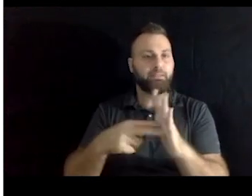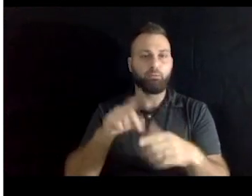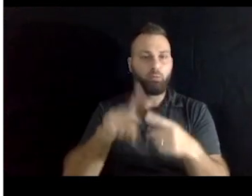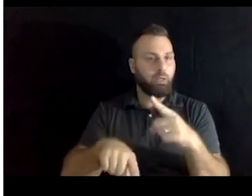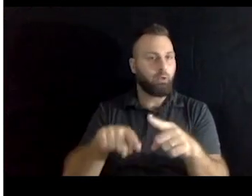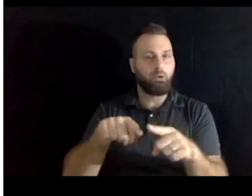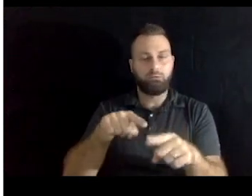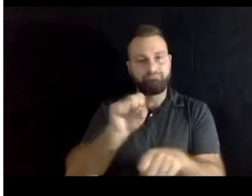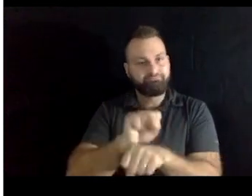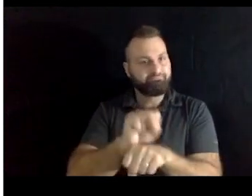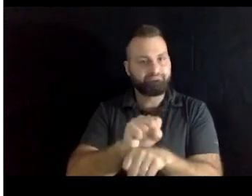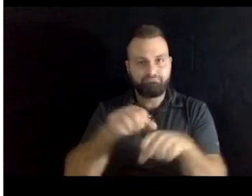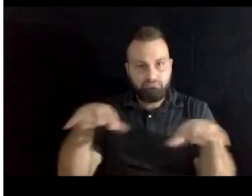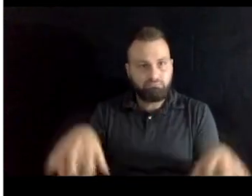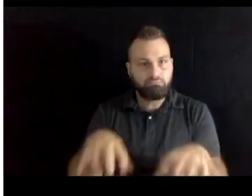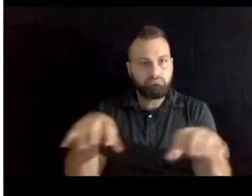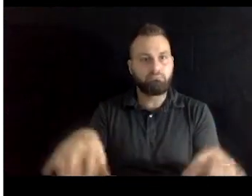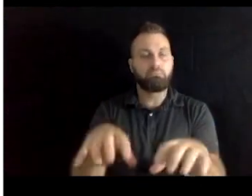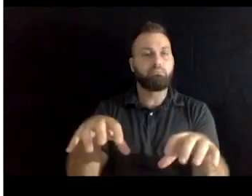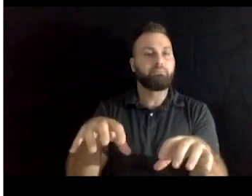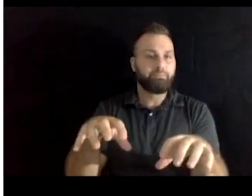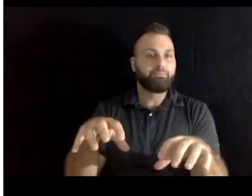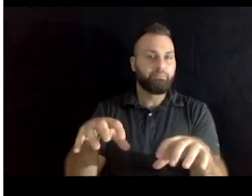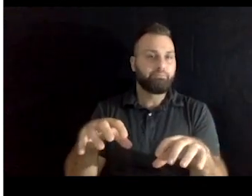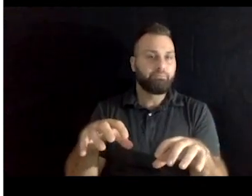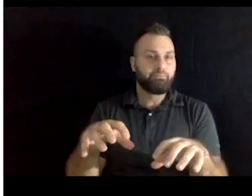substantial gainful activity and substantial gainful activity is